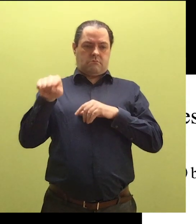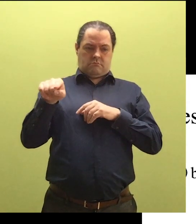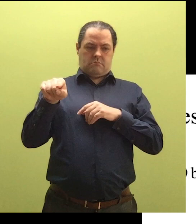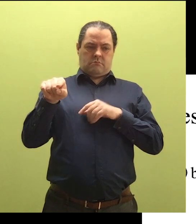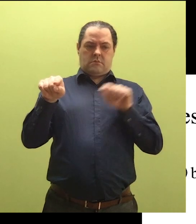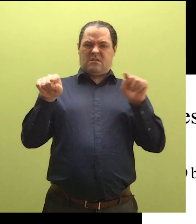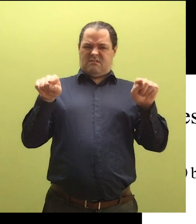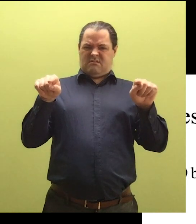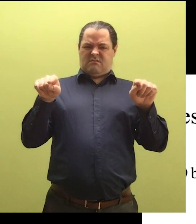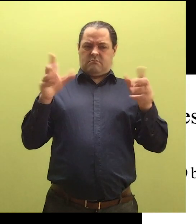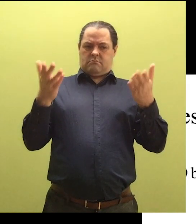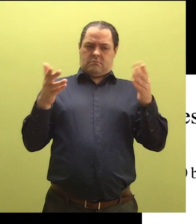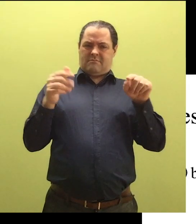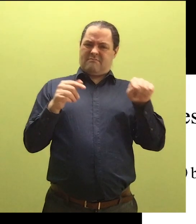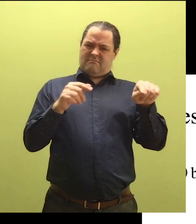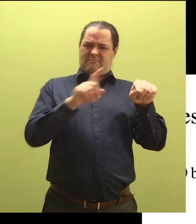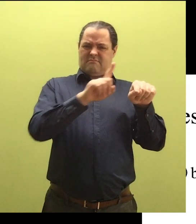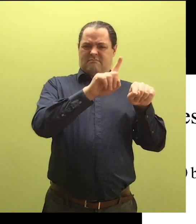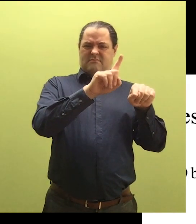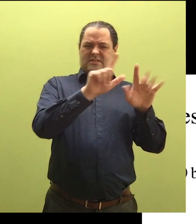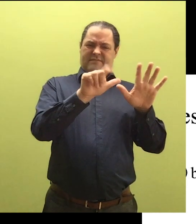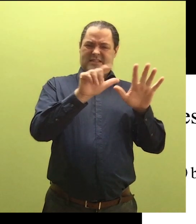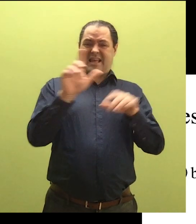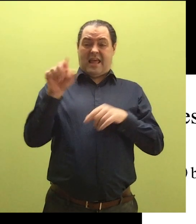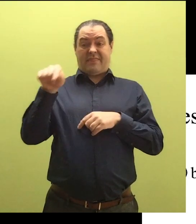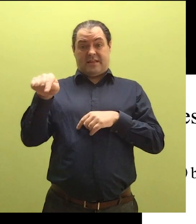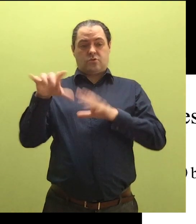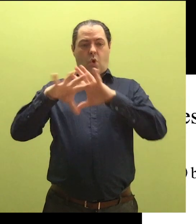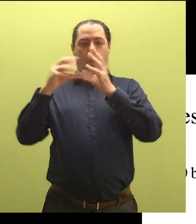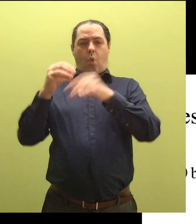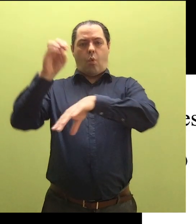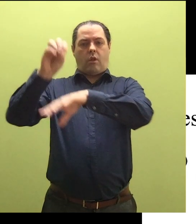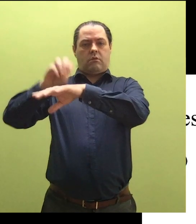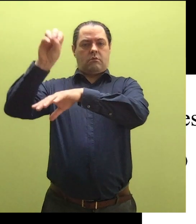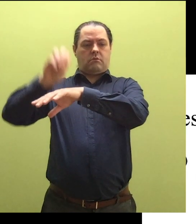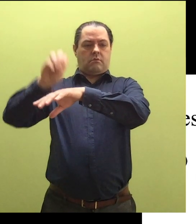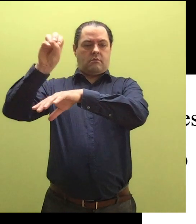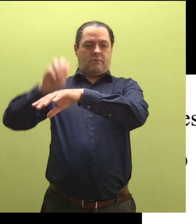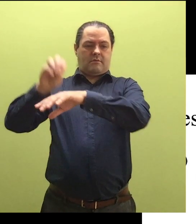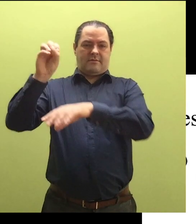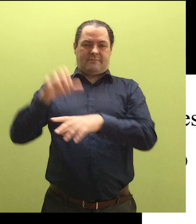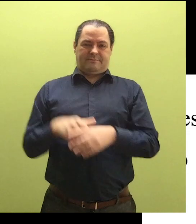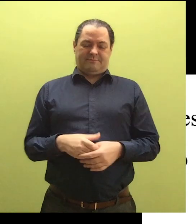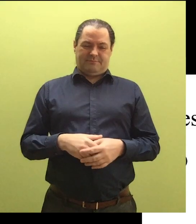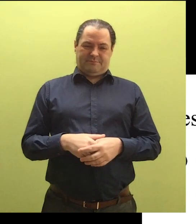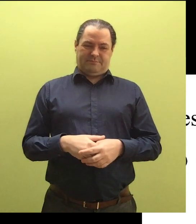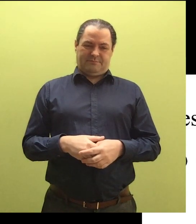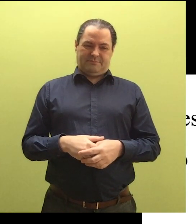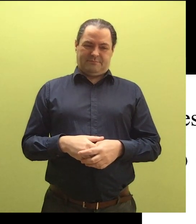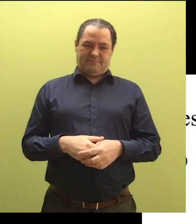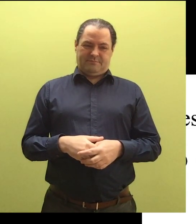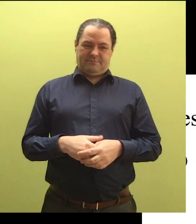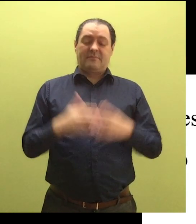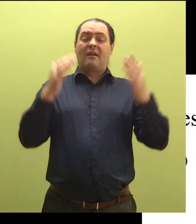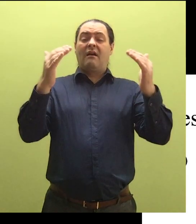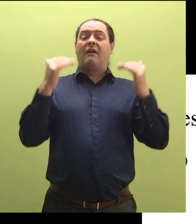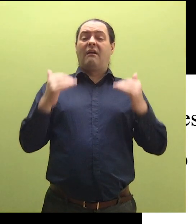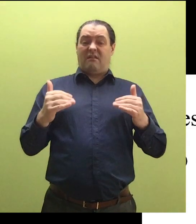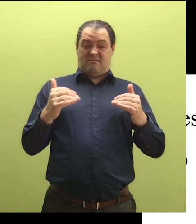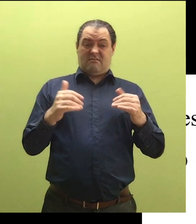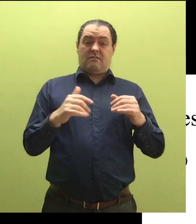itself as a whole entity handshape again. So far we have